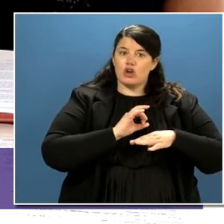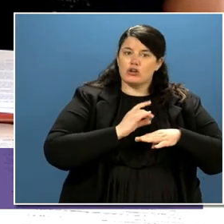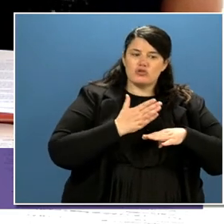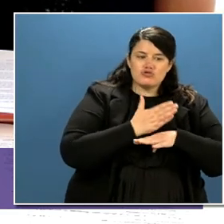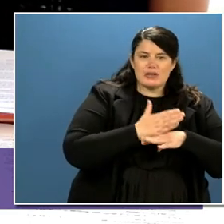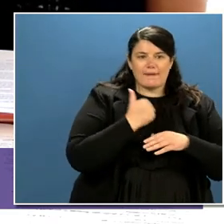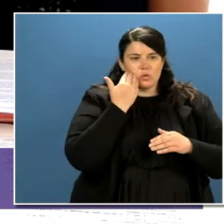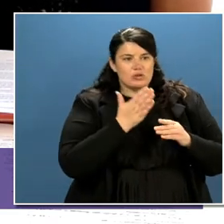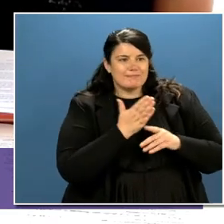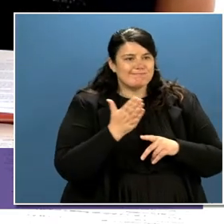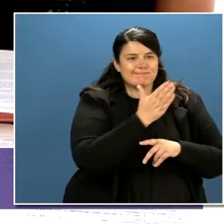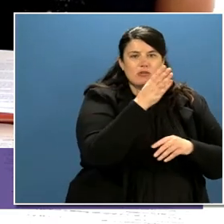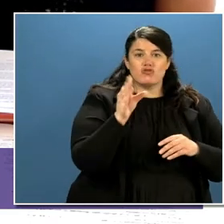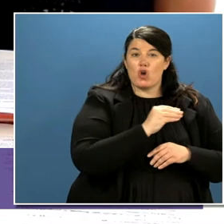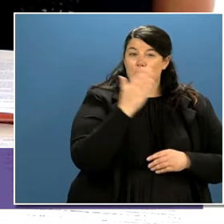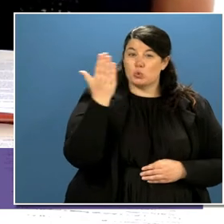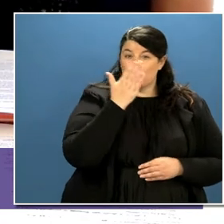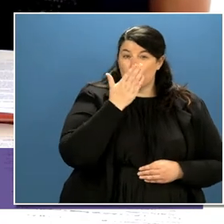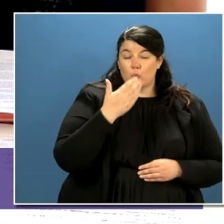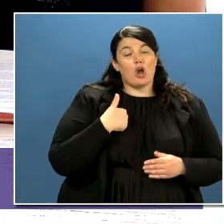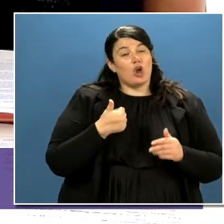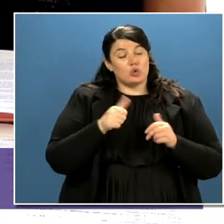So when we get --- and I will use Dylan as the example.